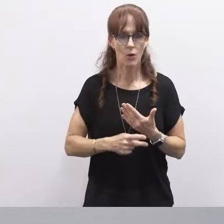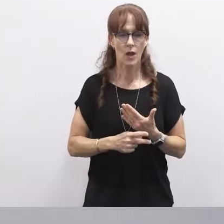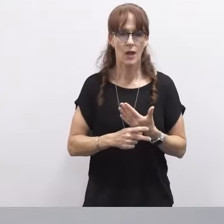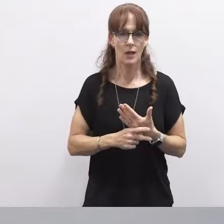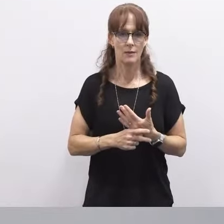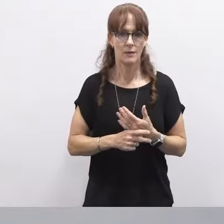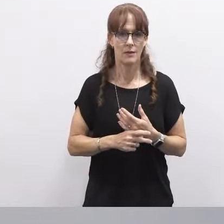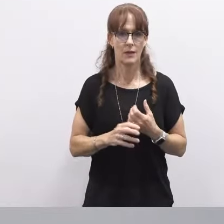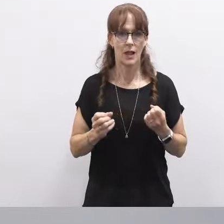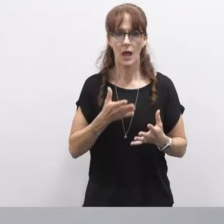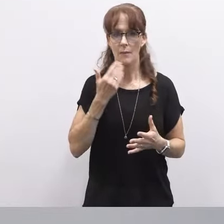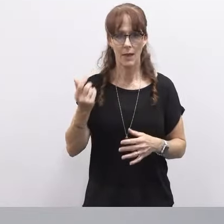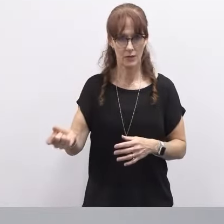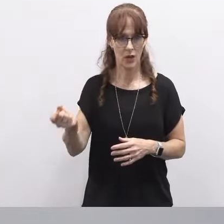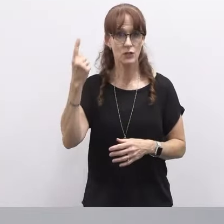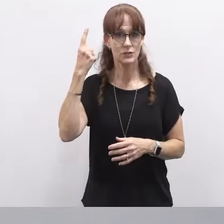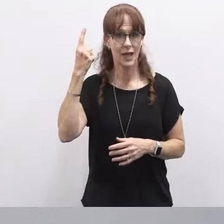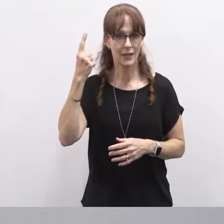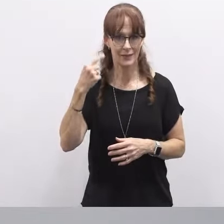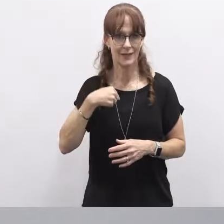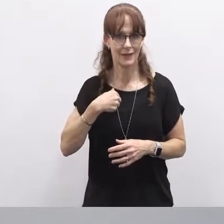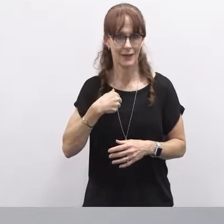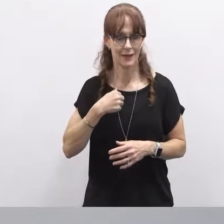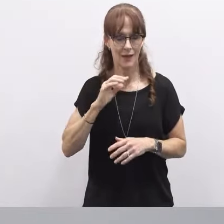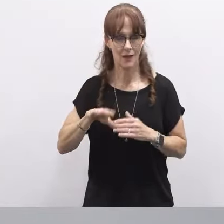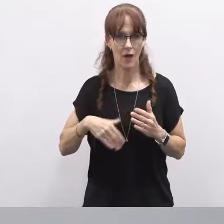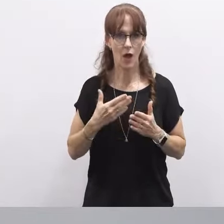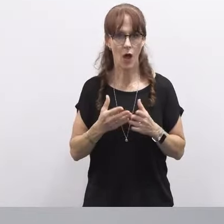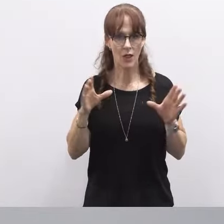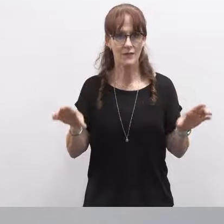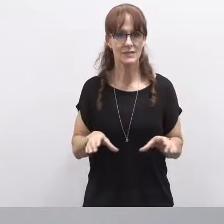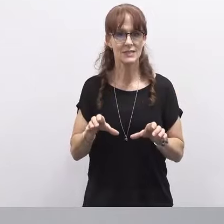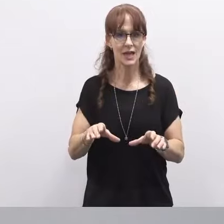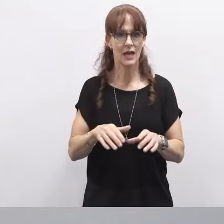I get a much better understanding of how all of that is done.